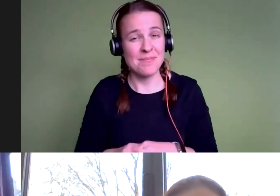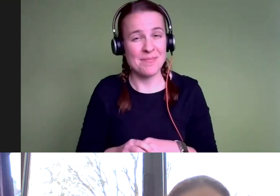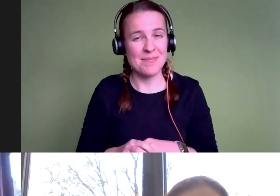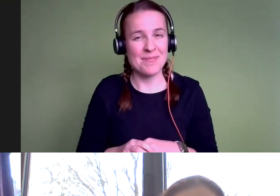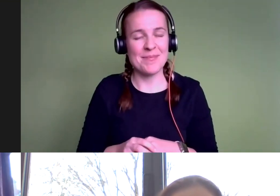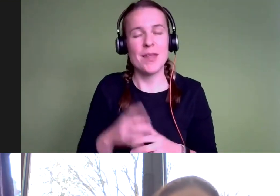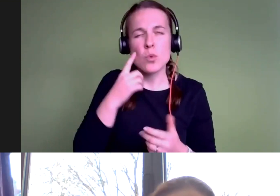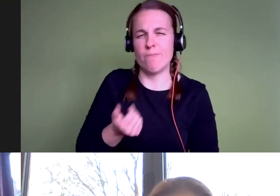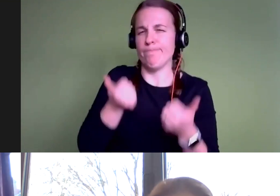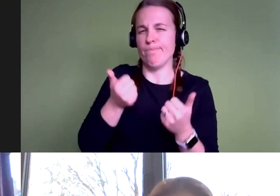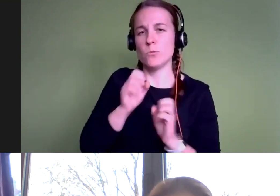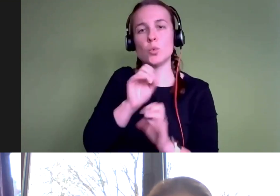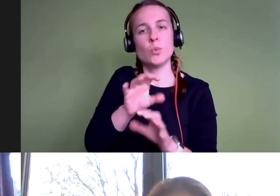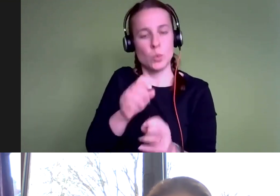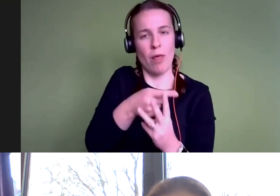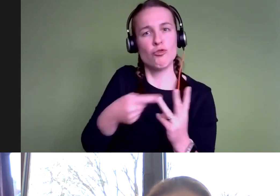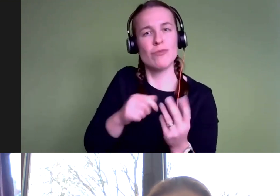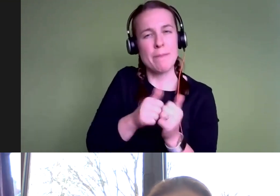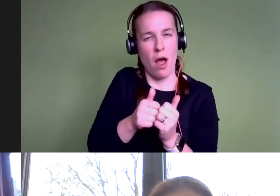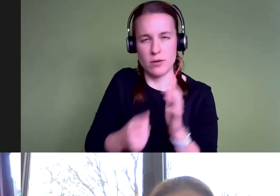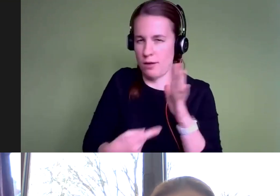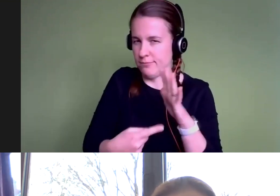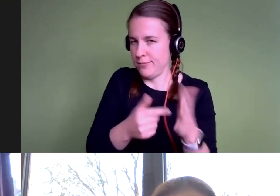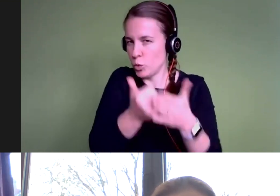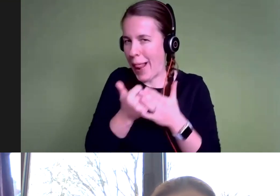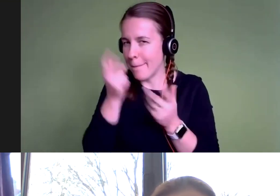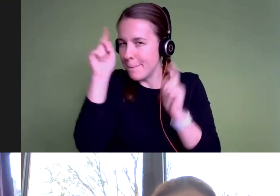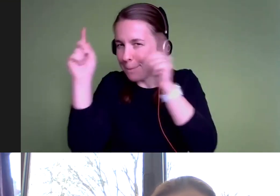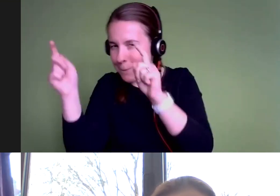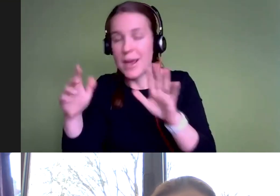innovation practice, and something that will create a legacy for years to come.